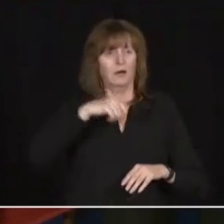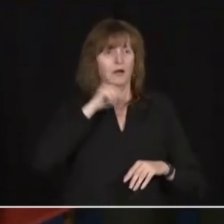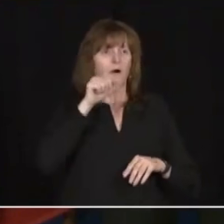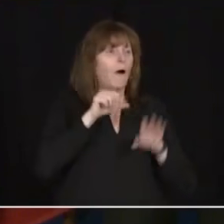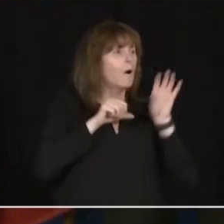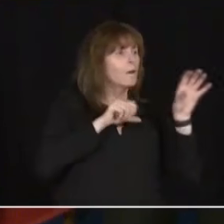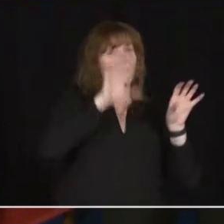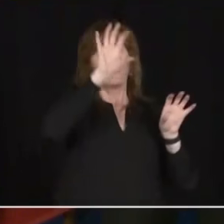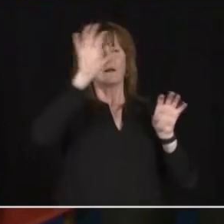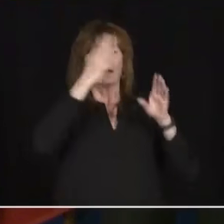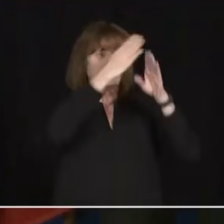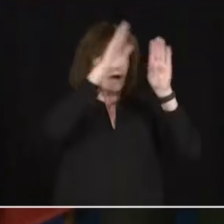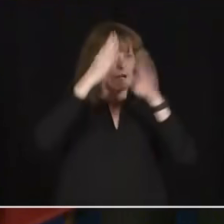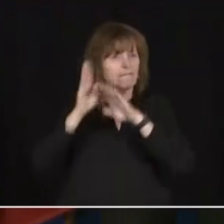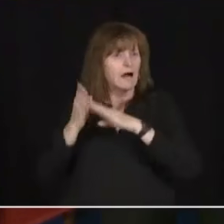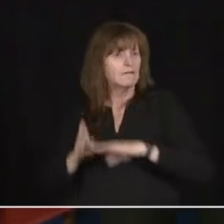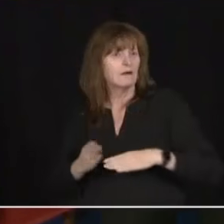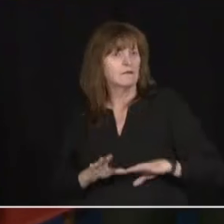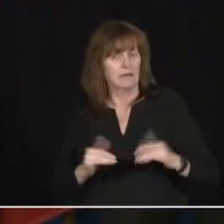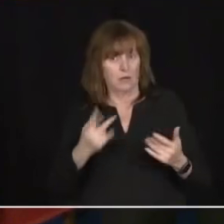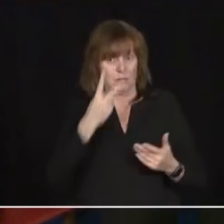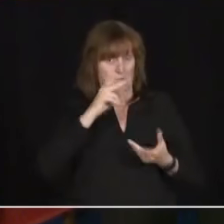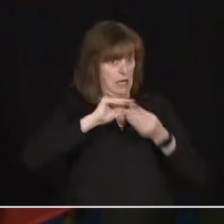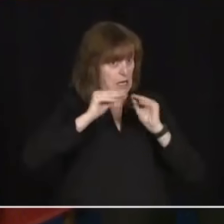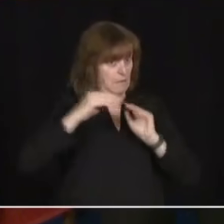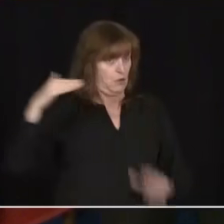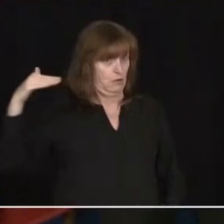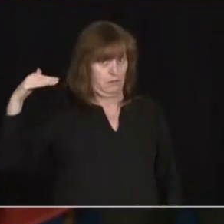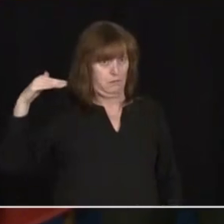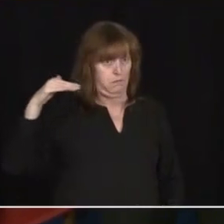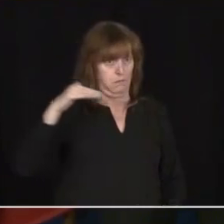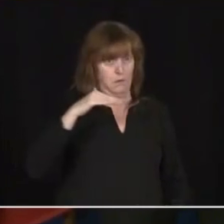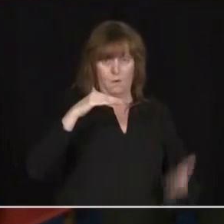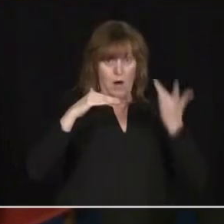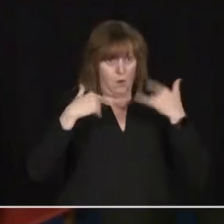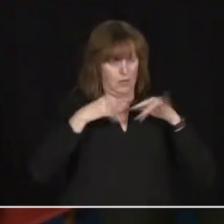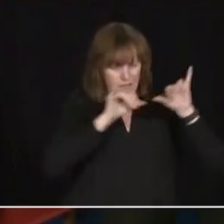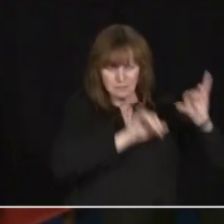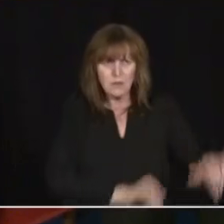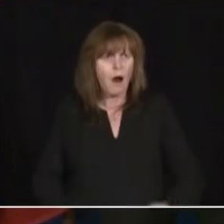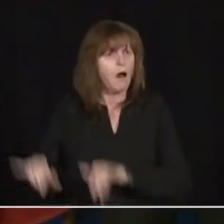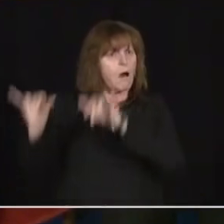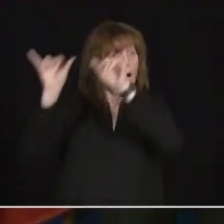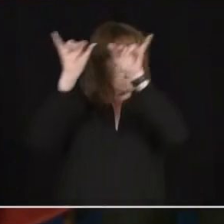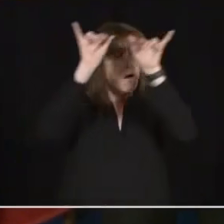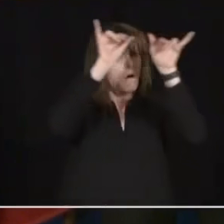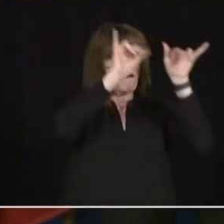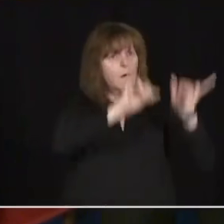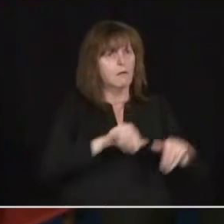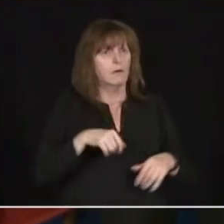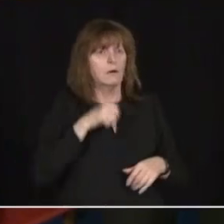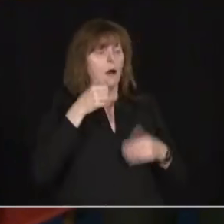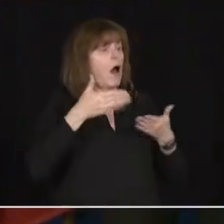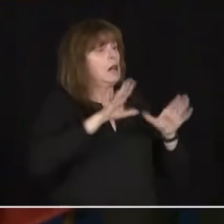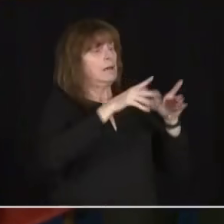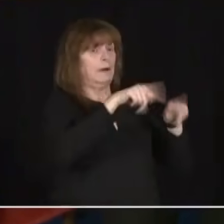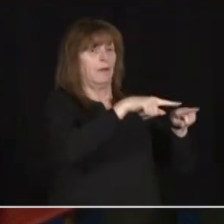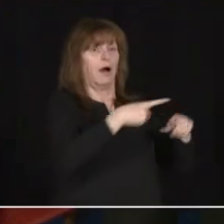run the province as one group, one unit. That is how we have ended up getting the numbers down a bit.